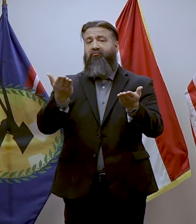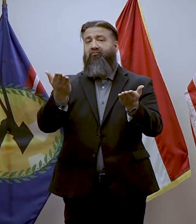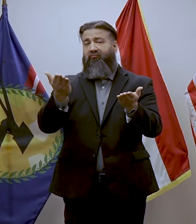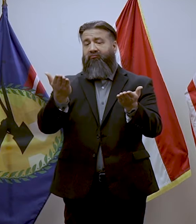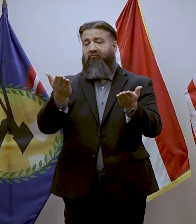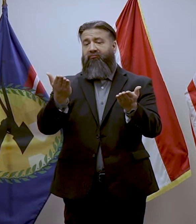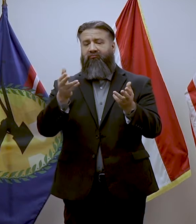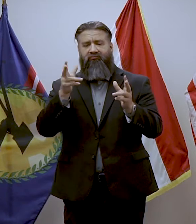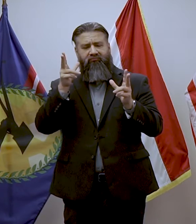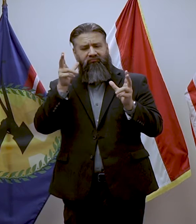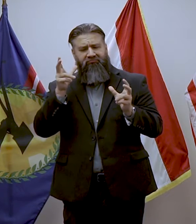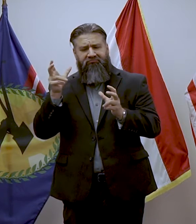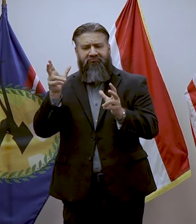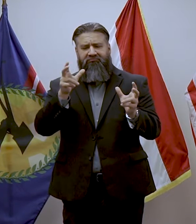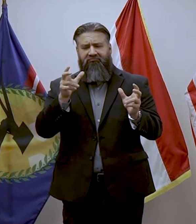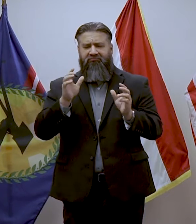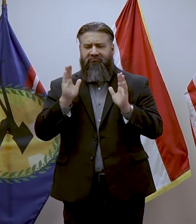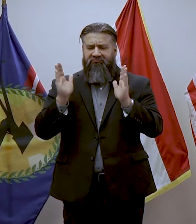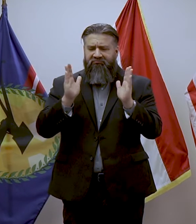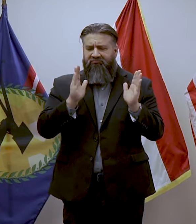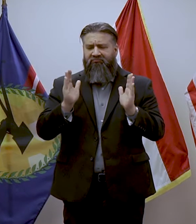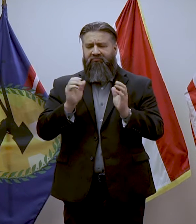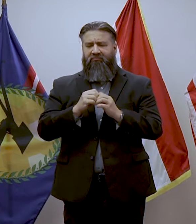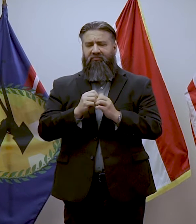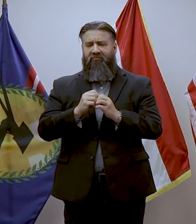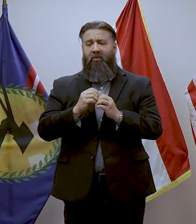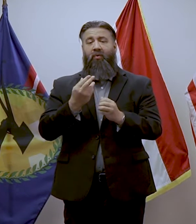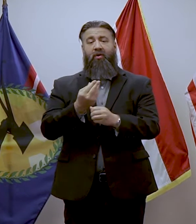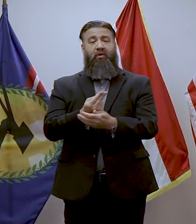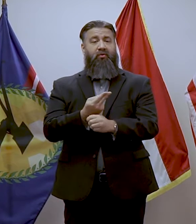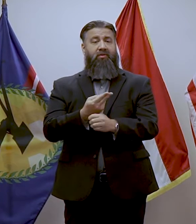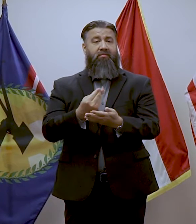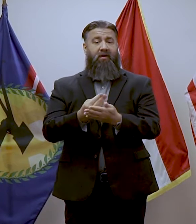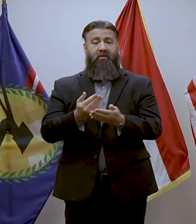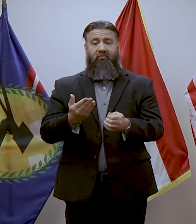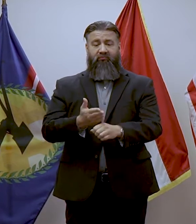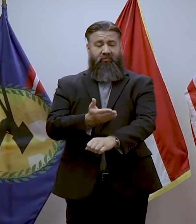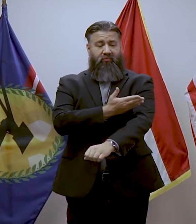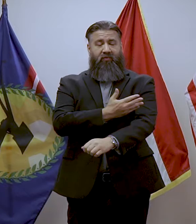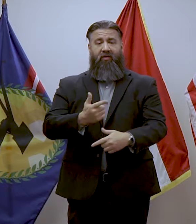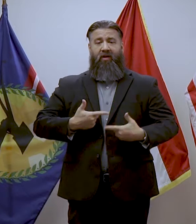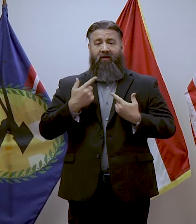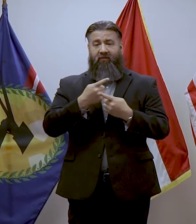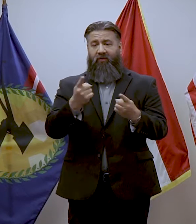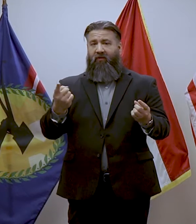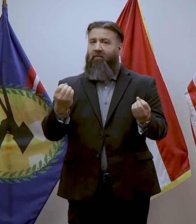and use the funds to enhance the lives of our residents for years to come. I'd like to share some